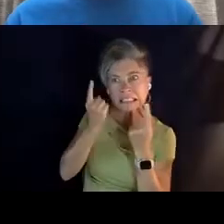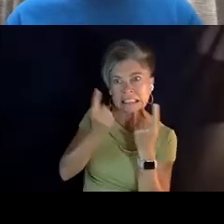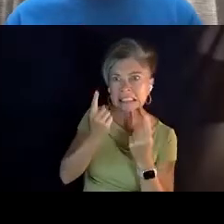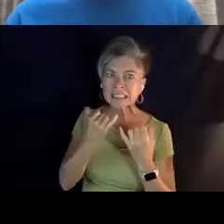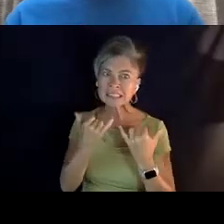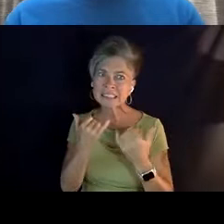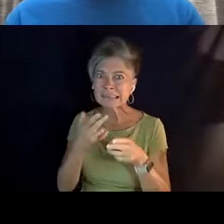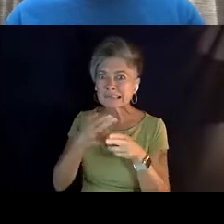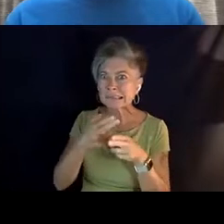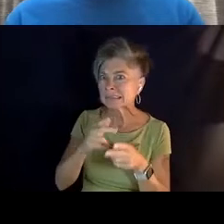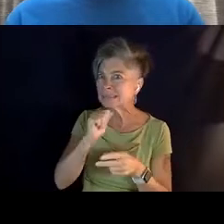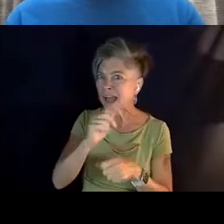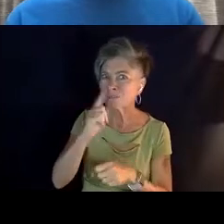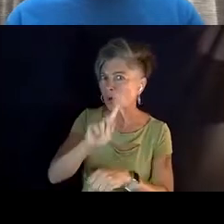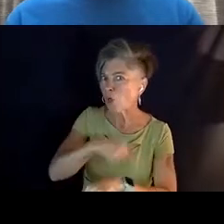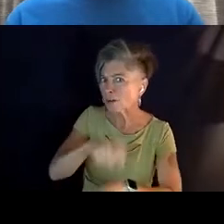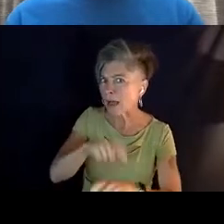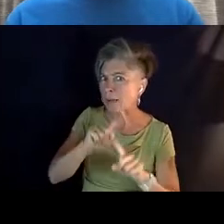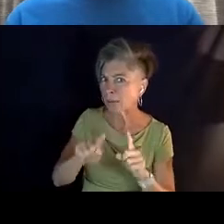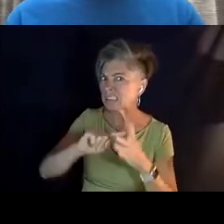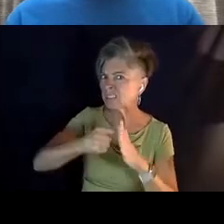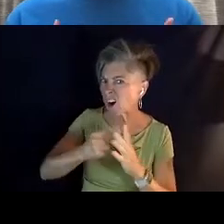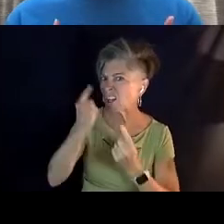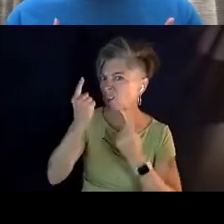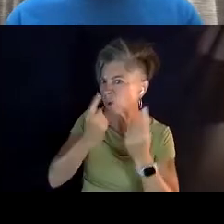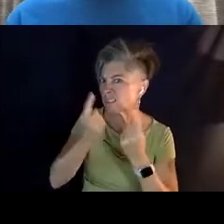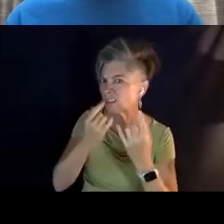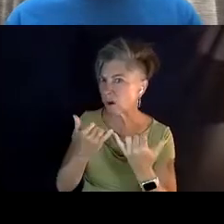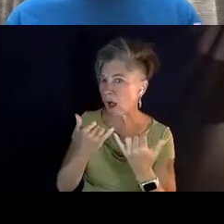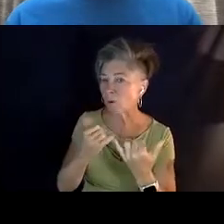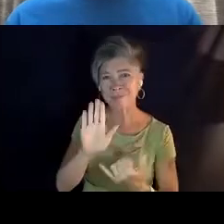So in the informed consent clinic